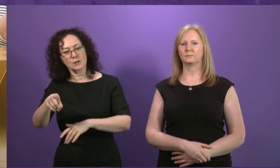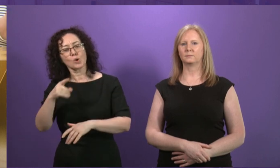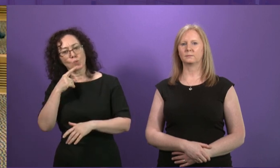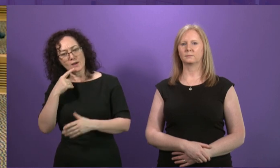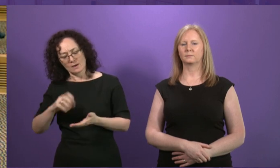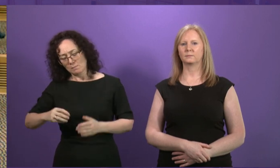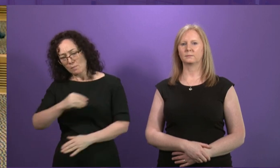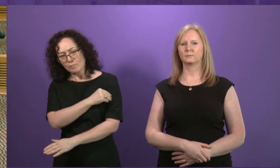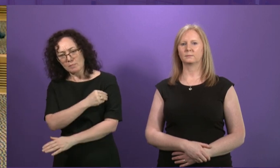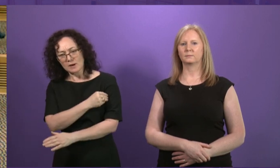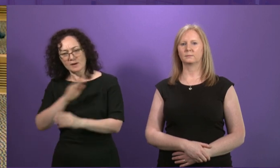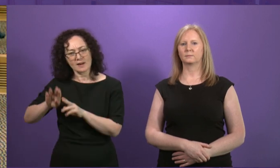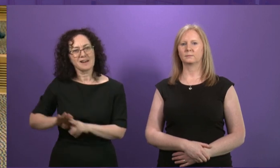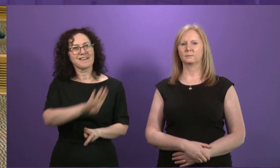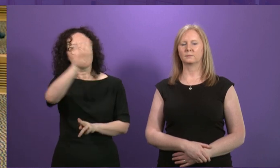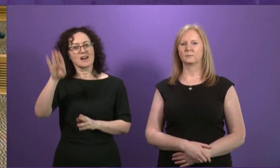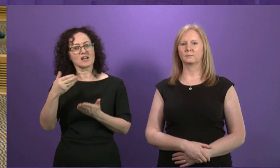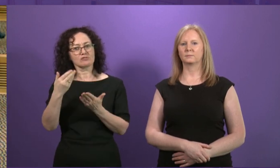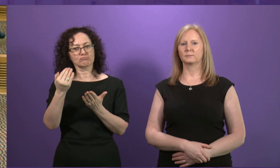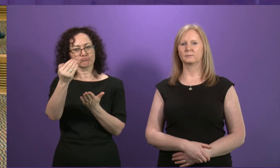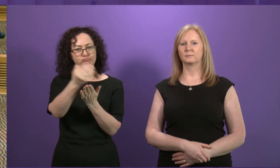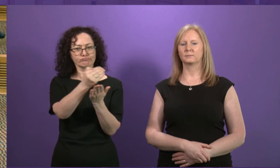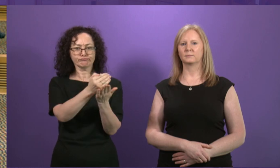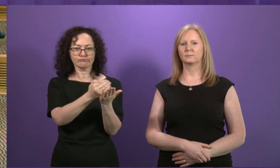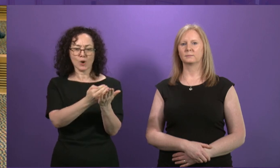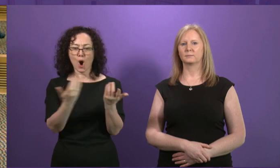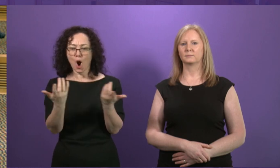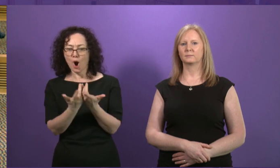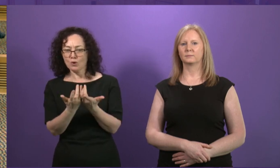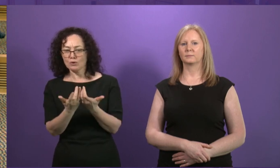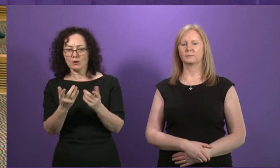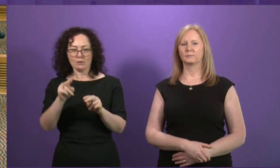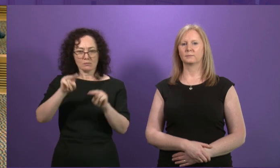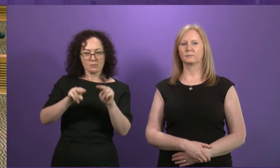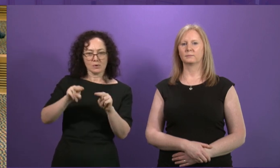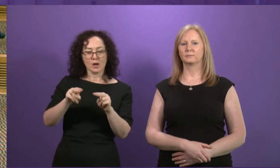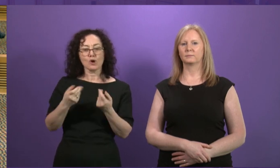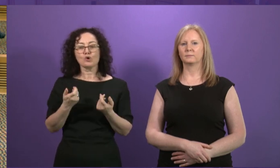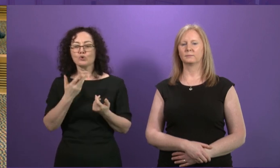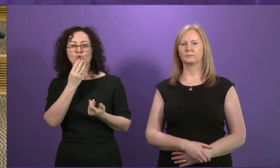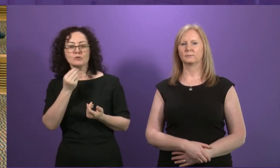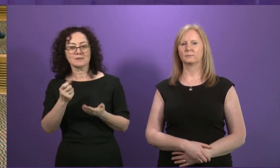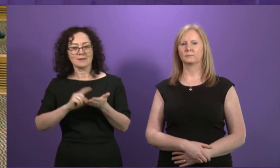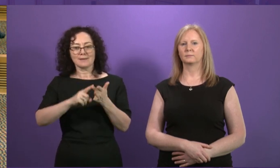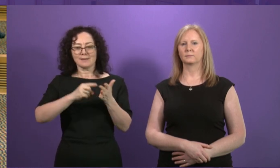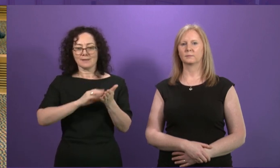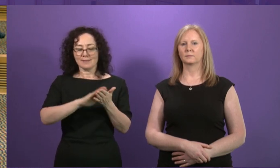outlines the monitoring requirements for people who are treated with lithium. Details of that were sent to health and care services in June 2017.